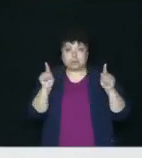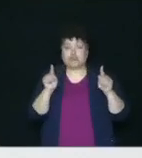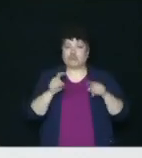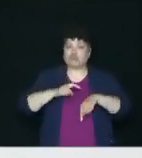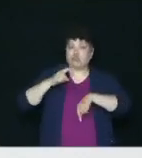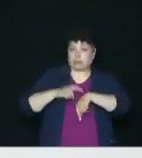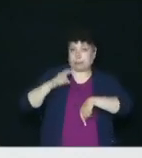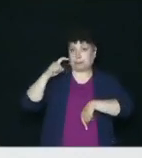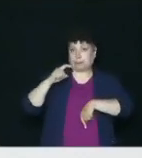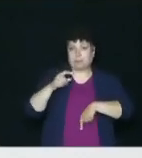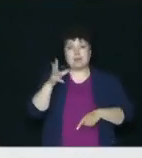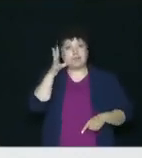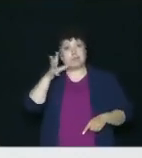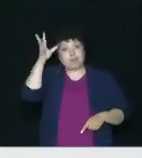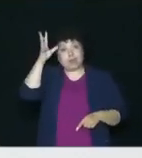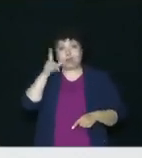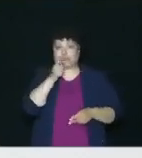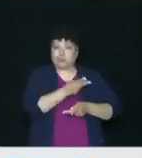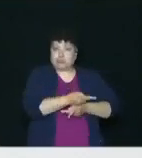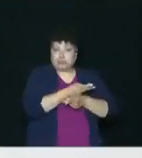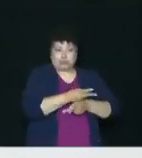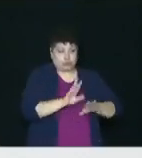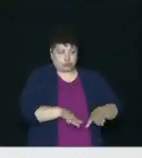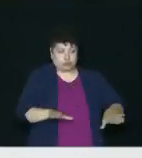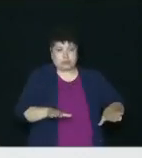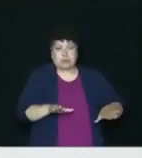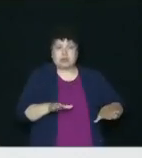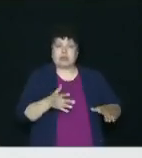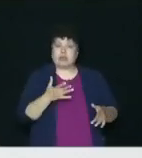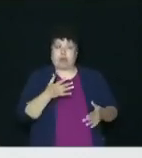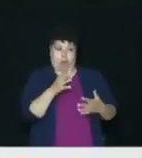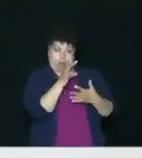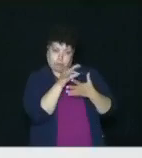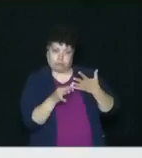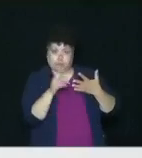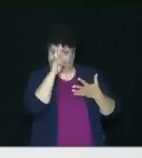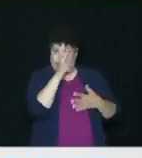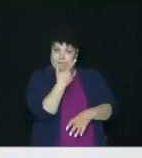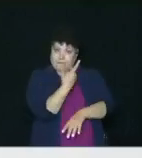THIS HAS BEEN HOPED FOR FOR A LONG TIME BY MANY PARENTS